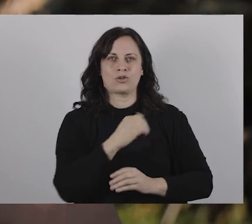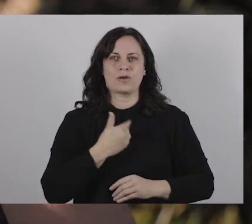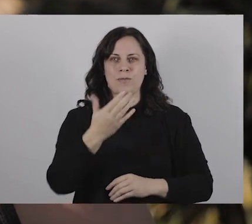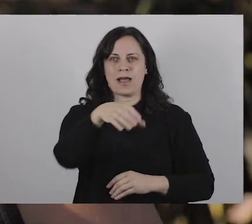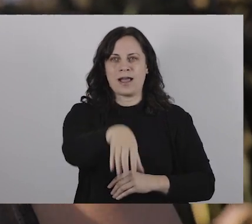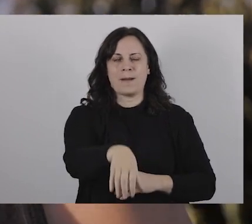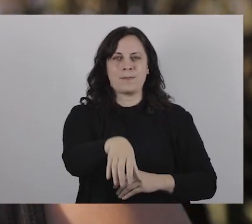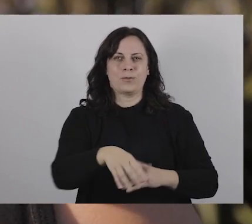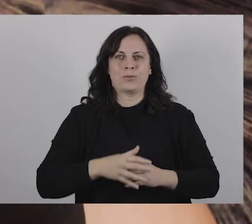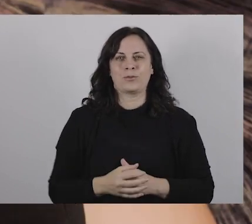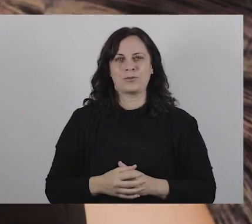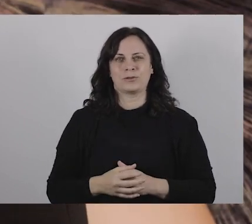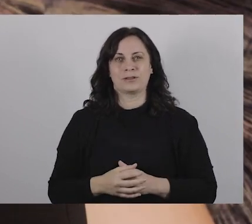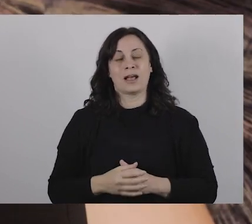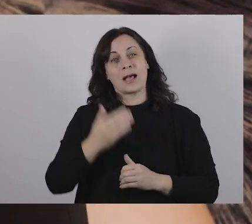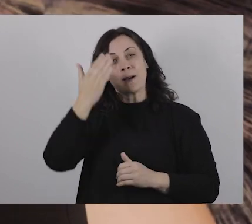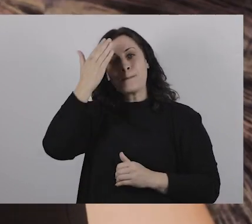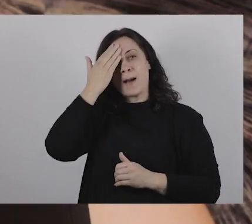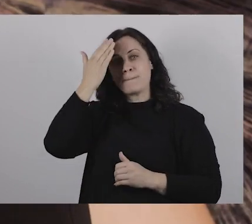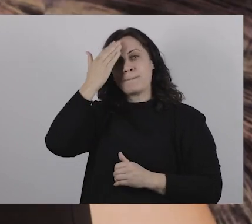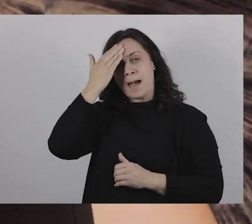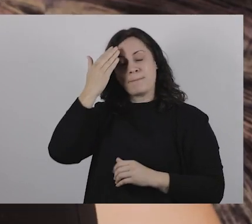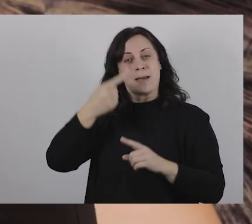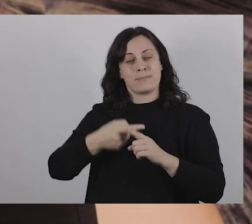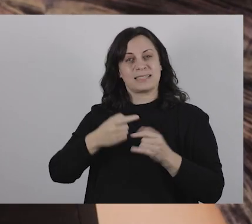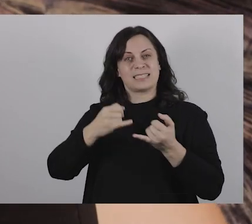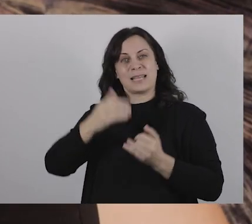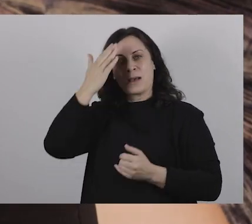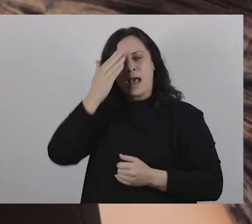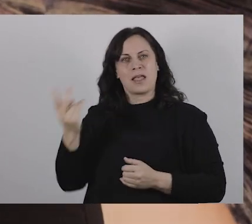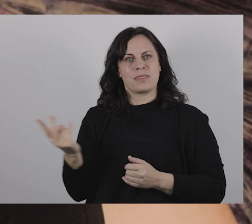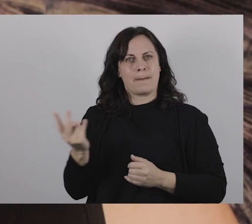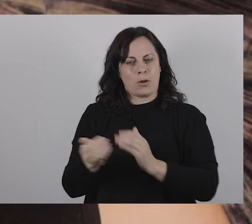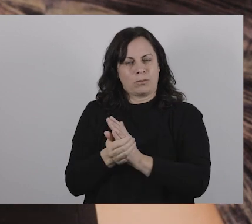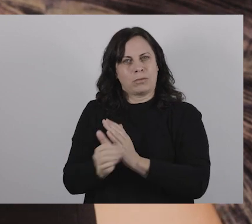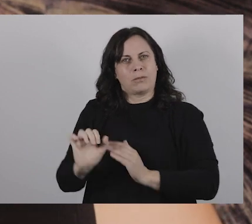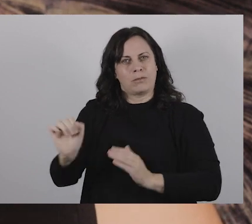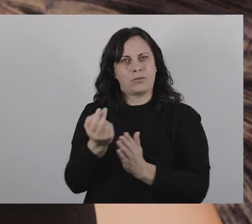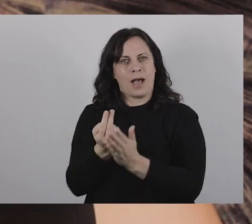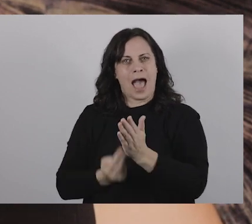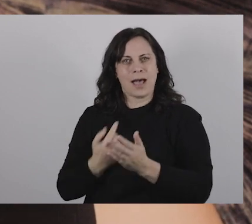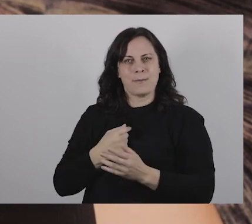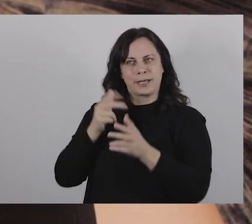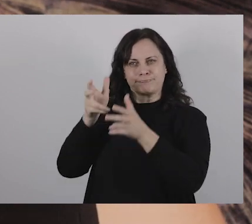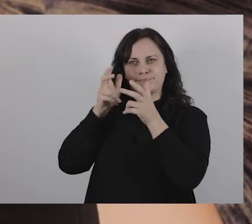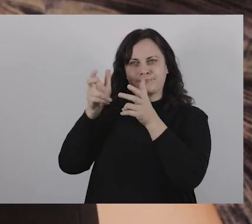Ko Ming tōku ingoa. Both my mum and my stepmum are artists, so I kind of just watched them do their stuff.